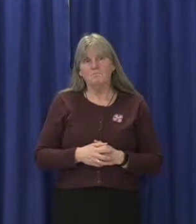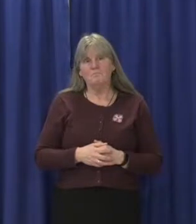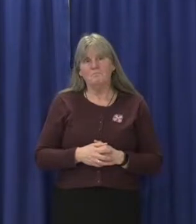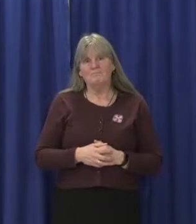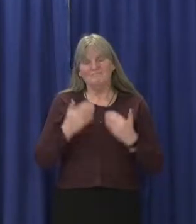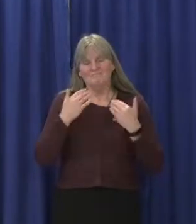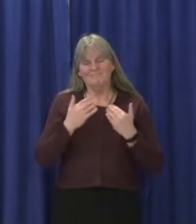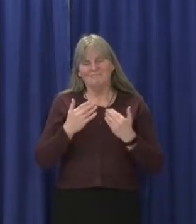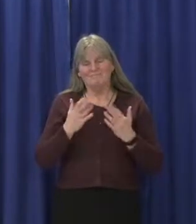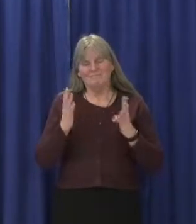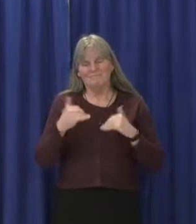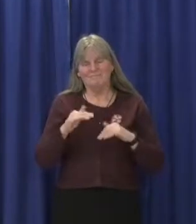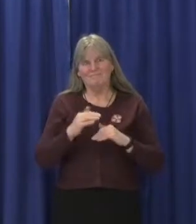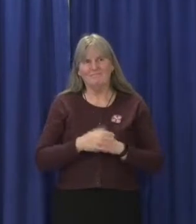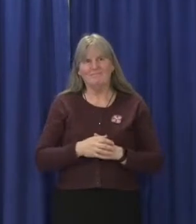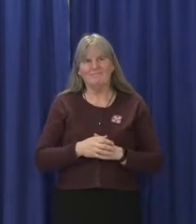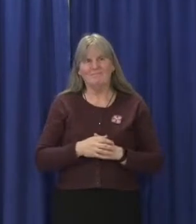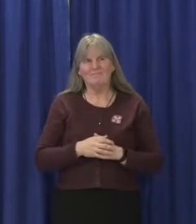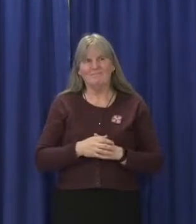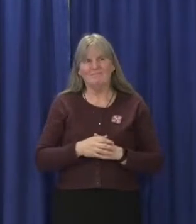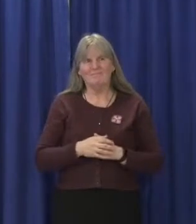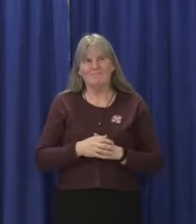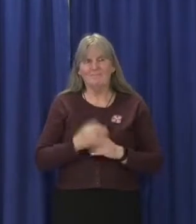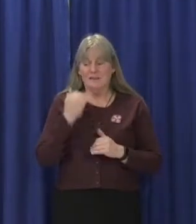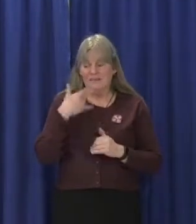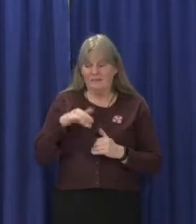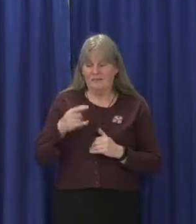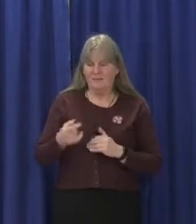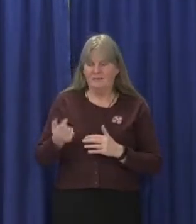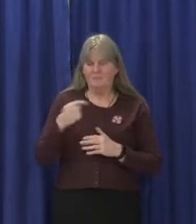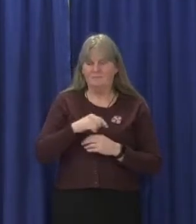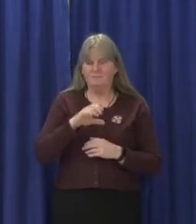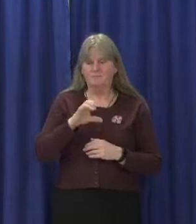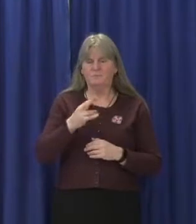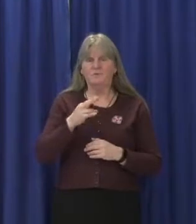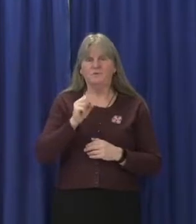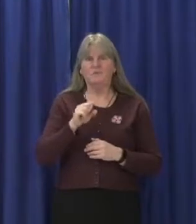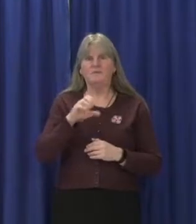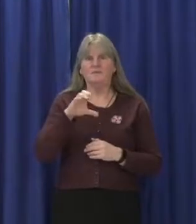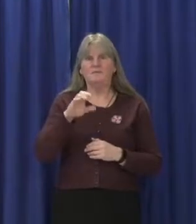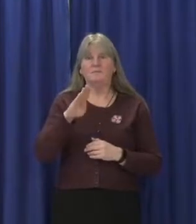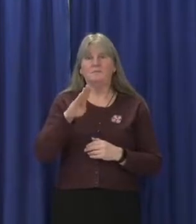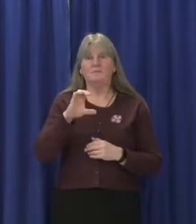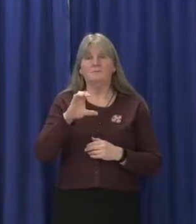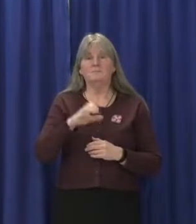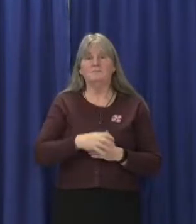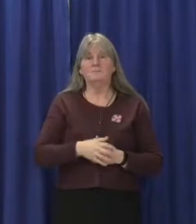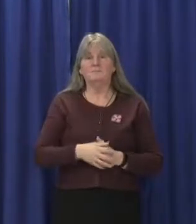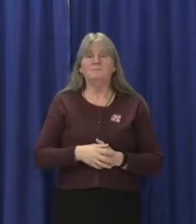Thank you, Amy. I'll circle back at the end of you're still there. Chris, at CBC.